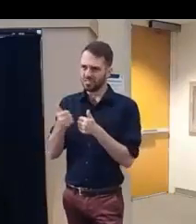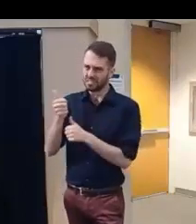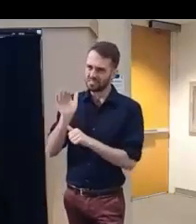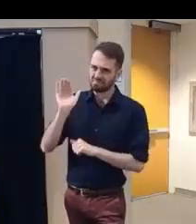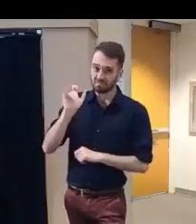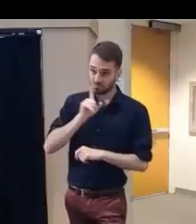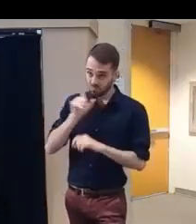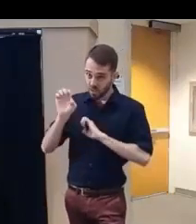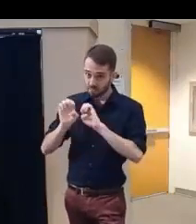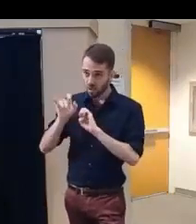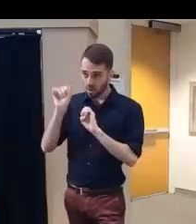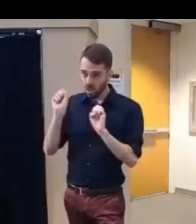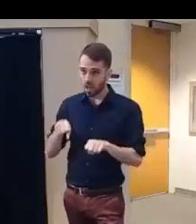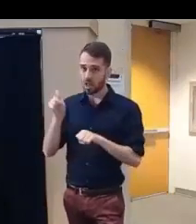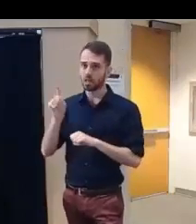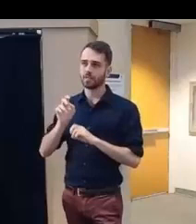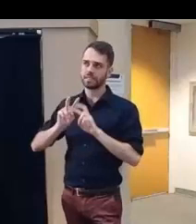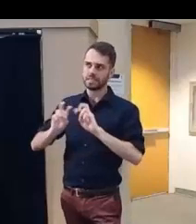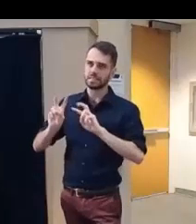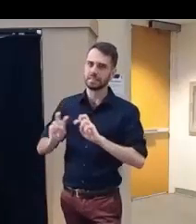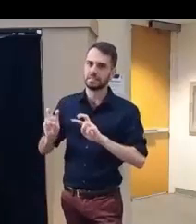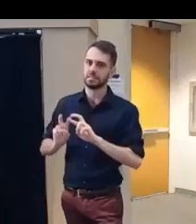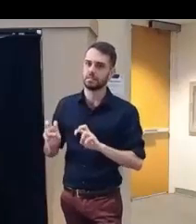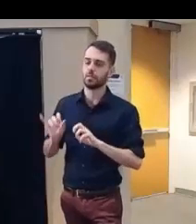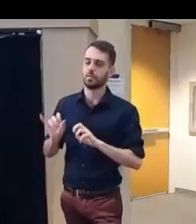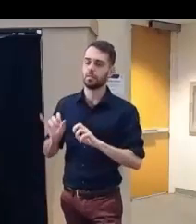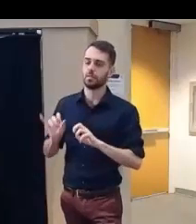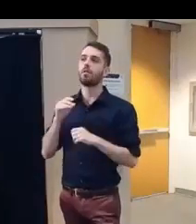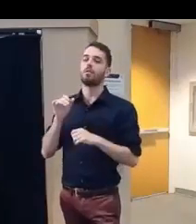students and it's also helpful for the grading committee when we're going to assign grades